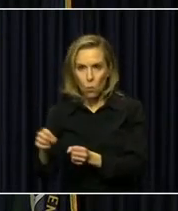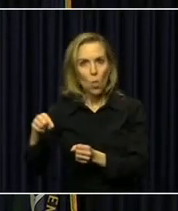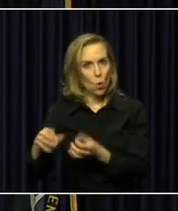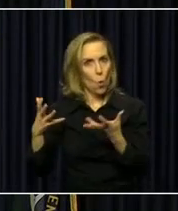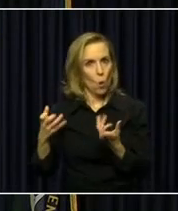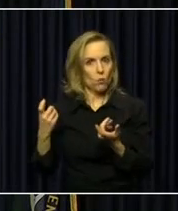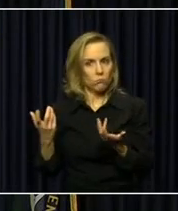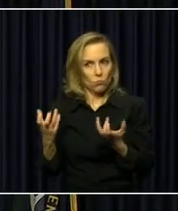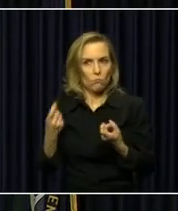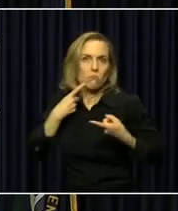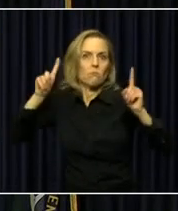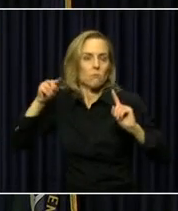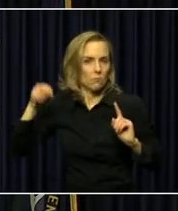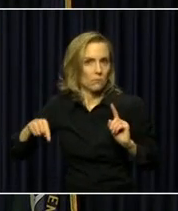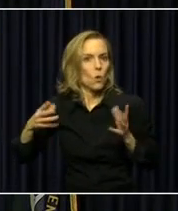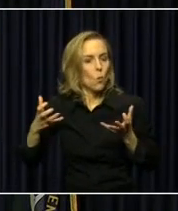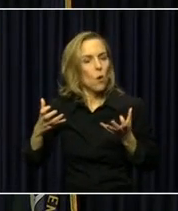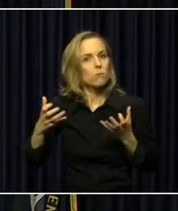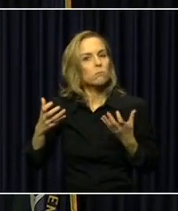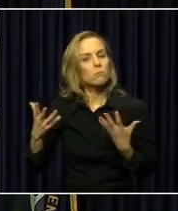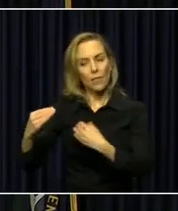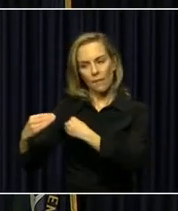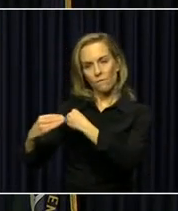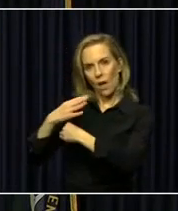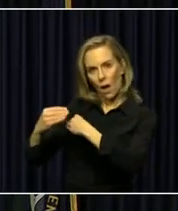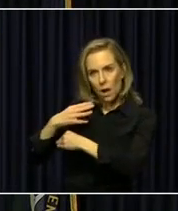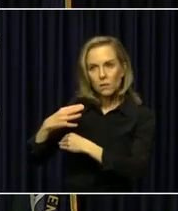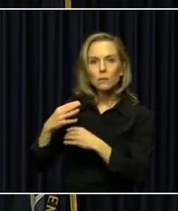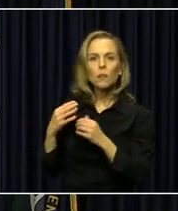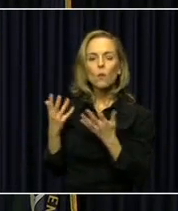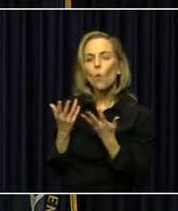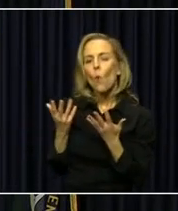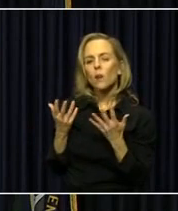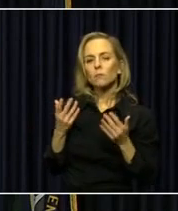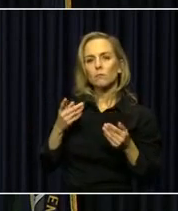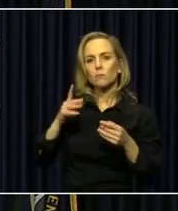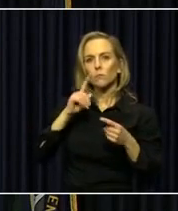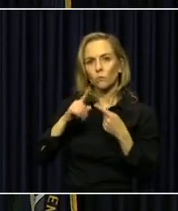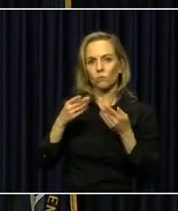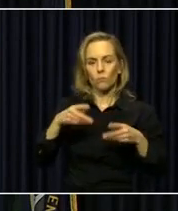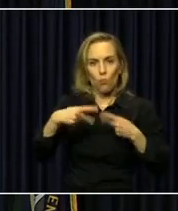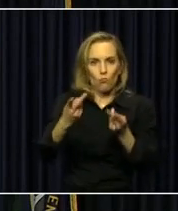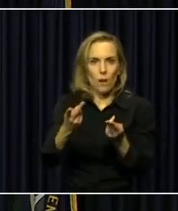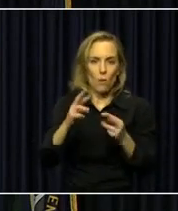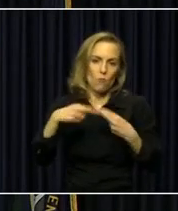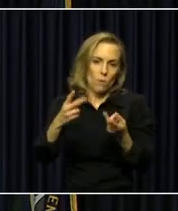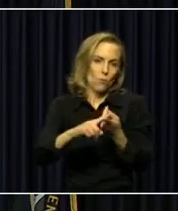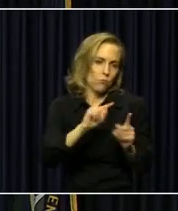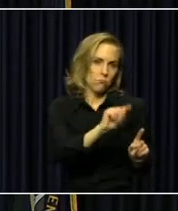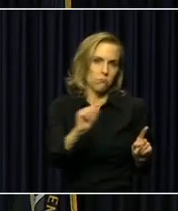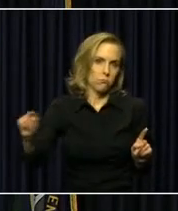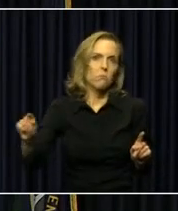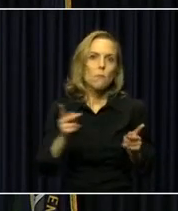FACILITIES WE WILL HAVE A GROUP OF FOLKS, A GROUP OF MEDICAL 50s WHO WILL BE ABLE TO PROVIDE THE FACILITIES AS THEY